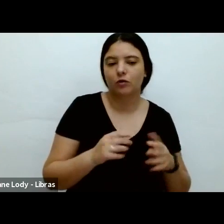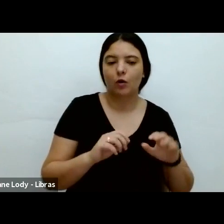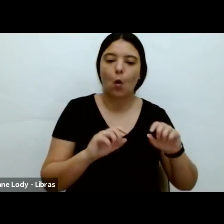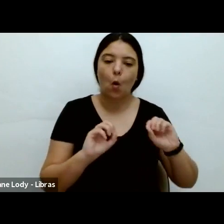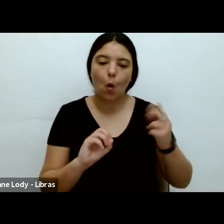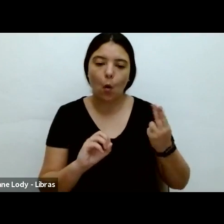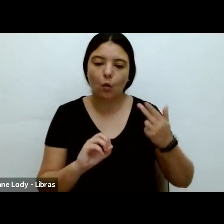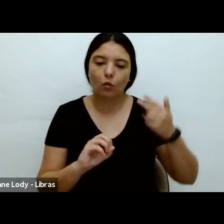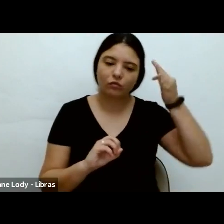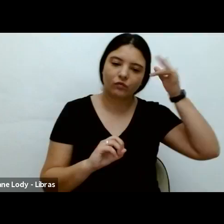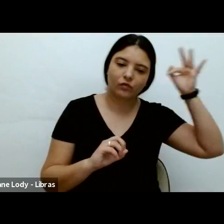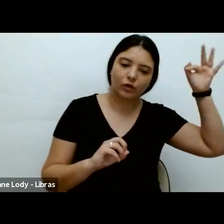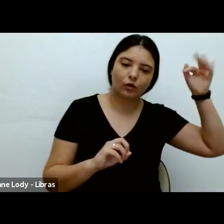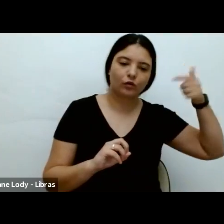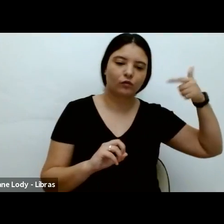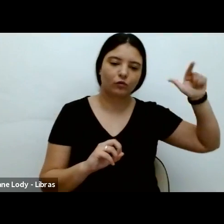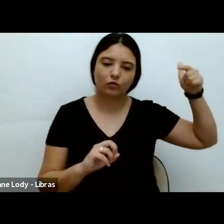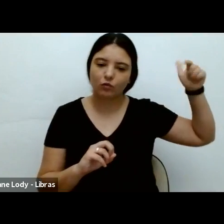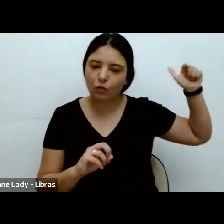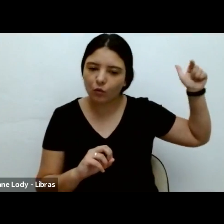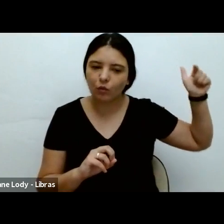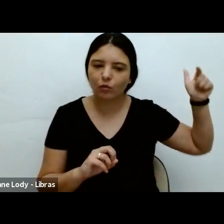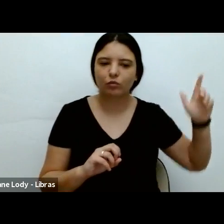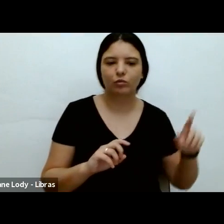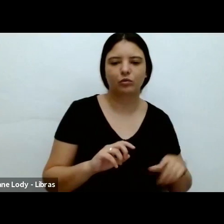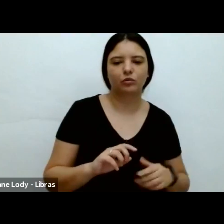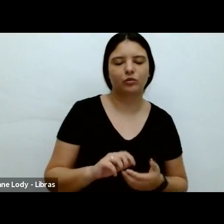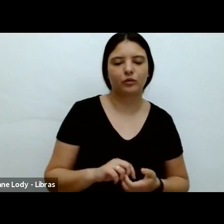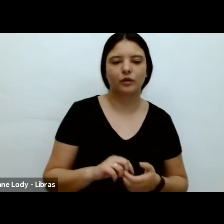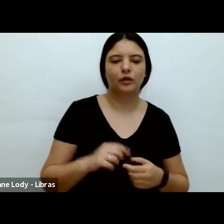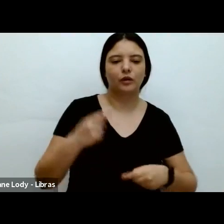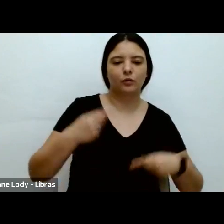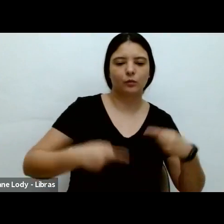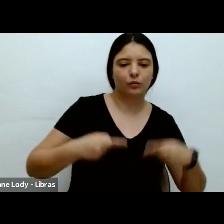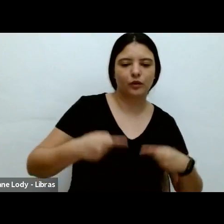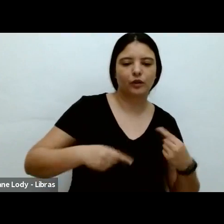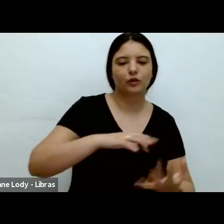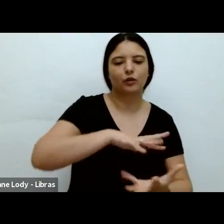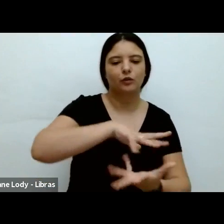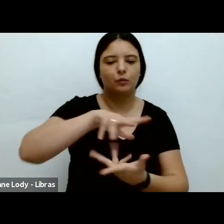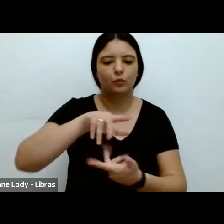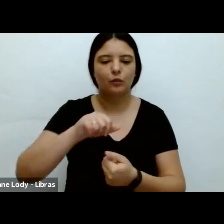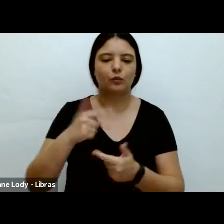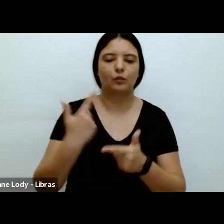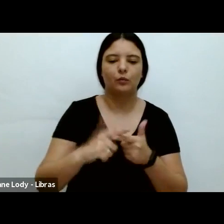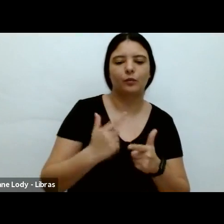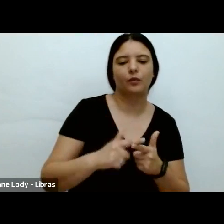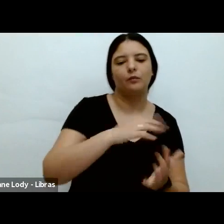between. nation states and global nation states and global policy and the global problems.